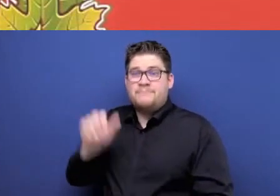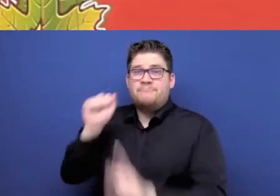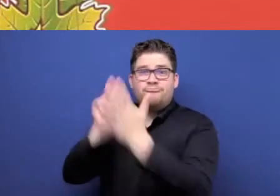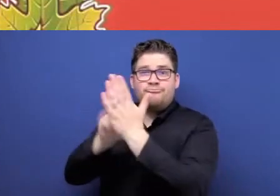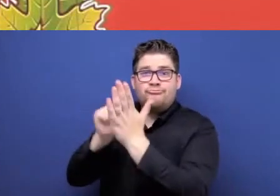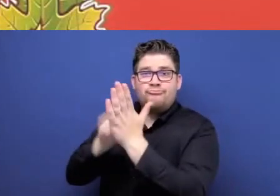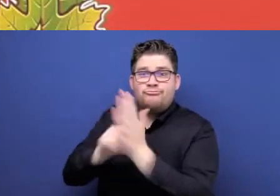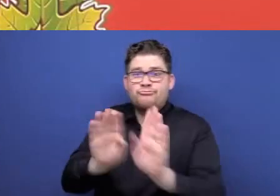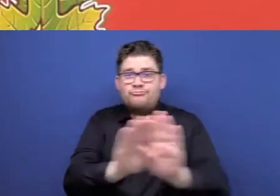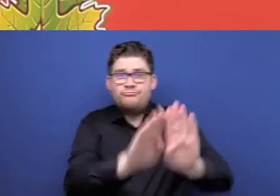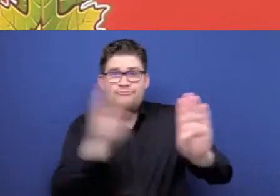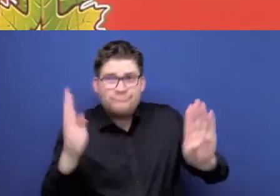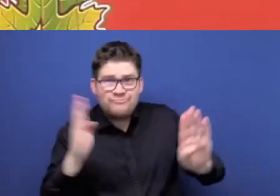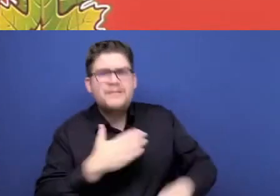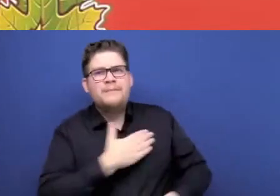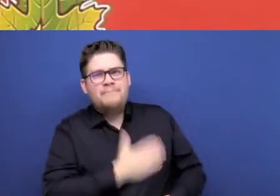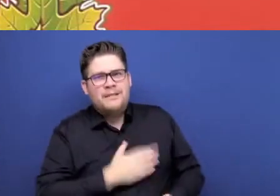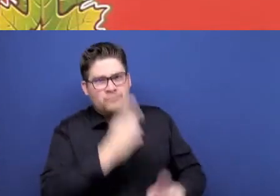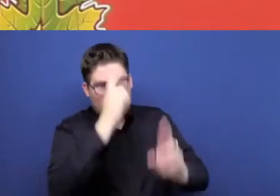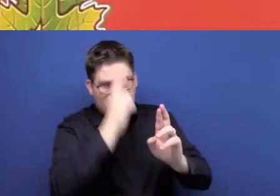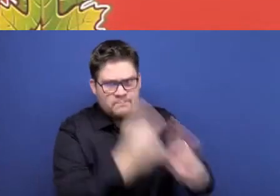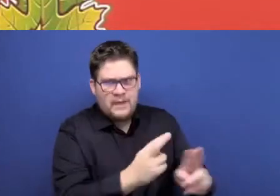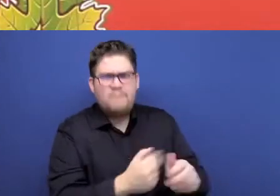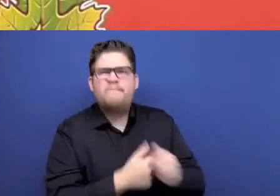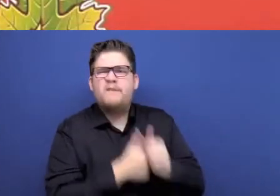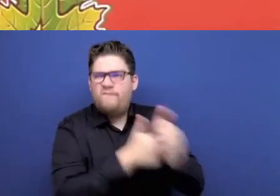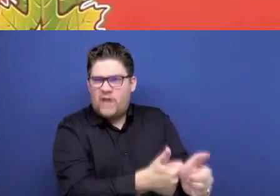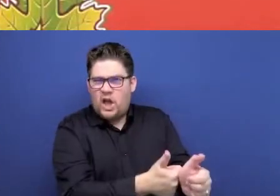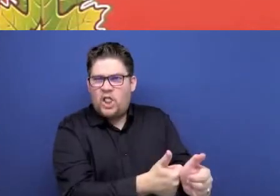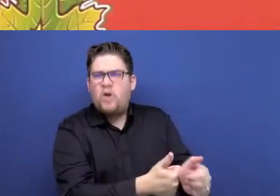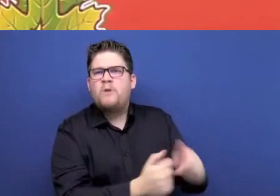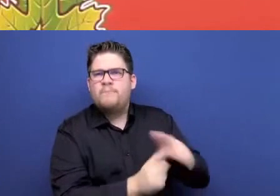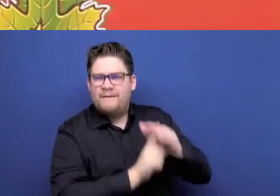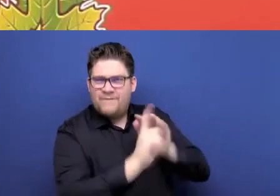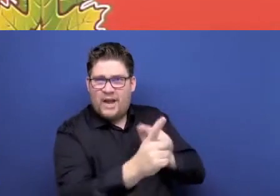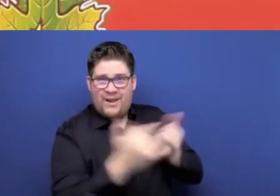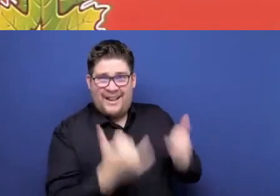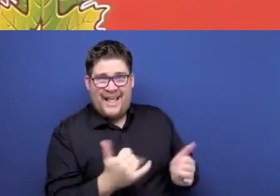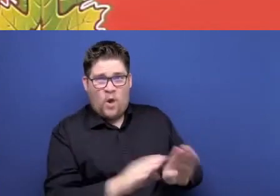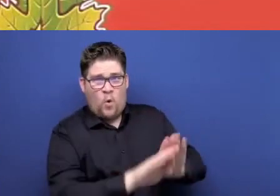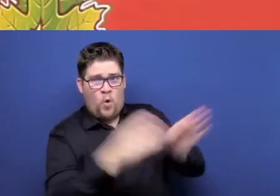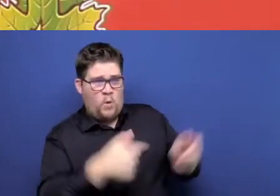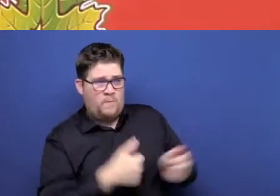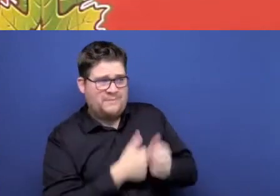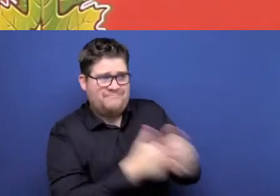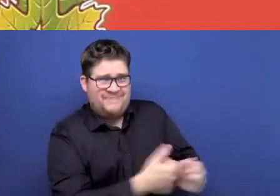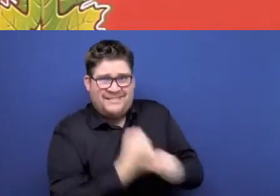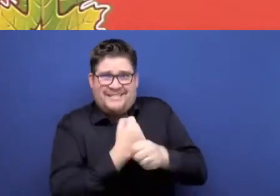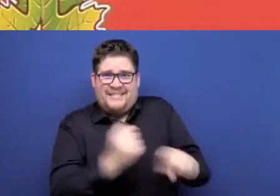abiding by the roots that are open and identified in your communities at that time, and